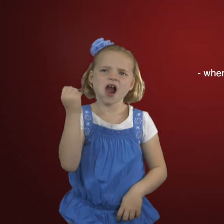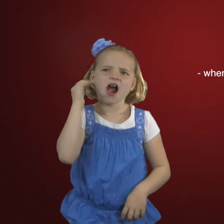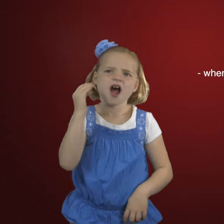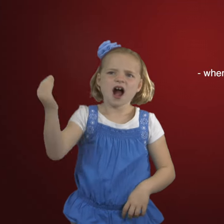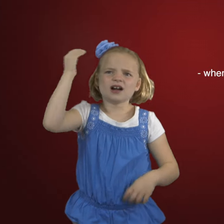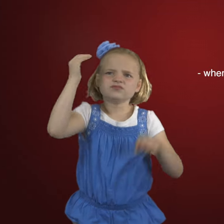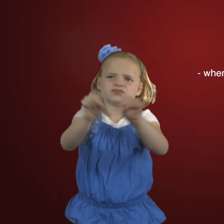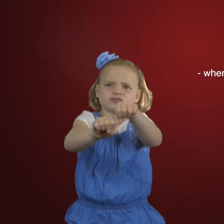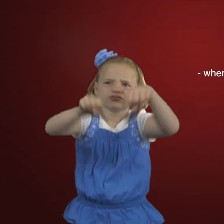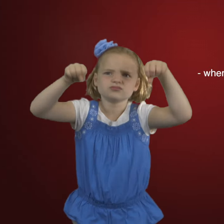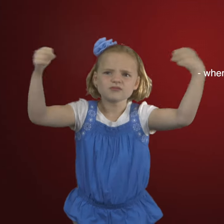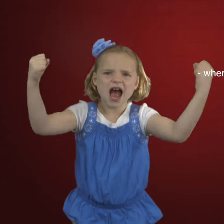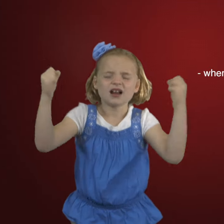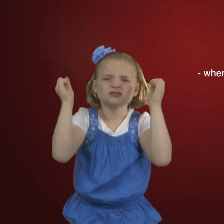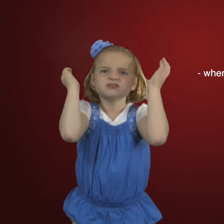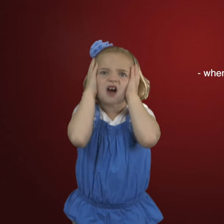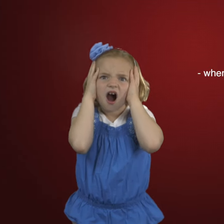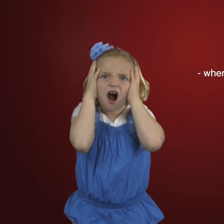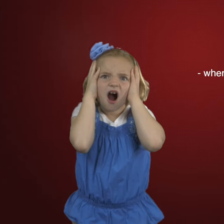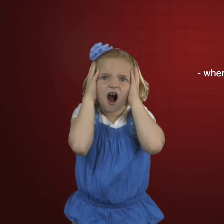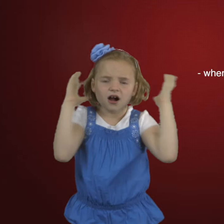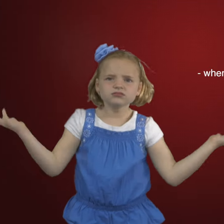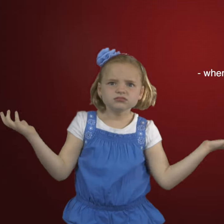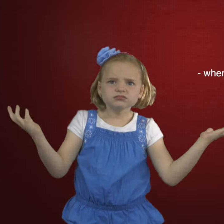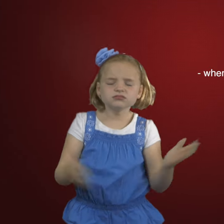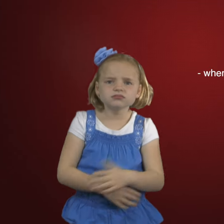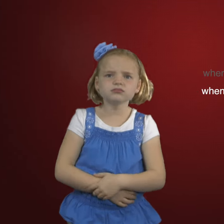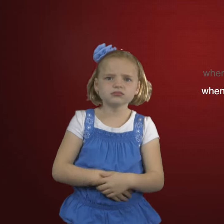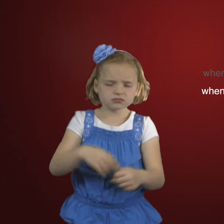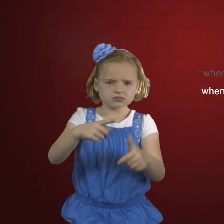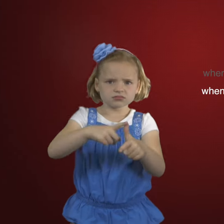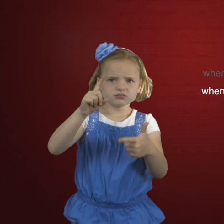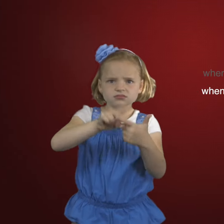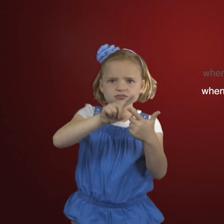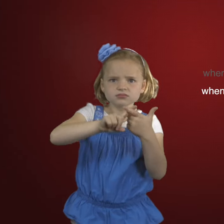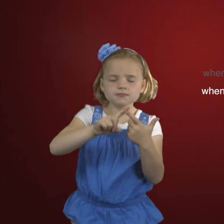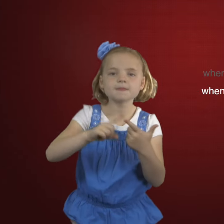Suppose you have a toy, a doll, and its head comes off. "Oh No!"